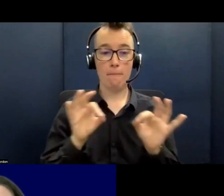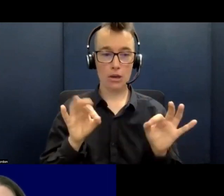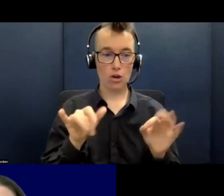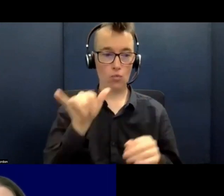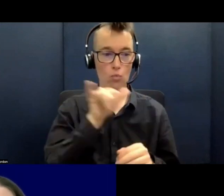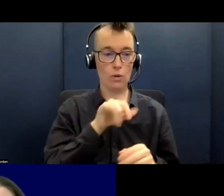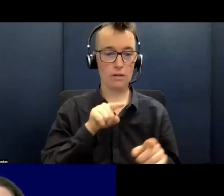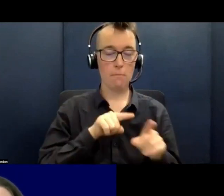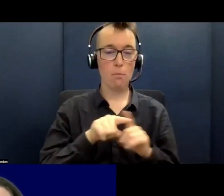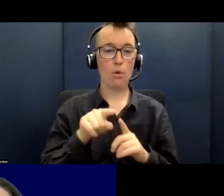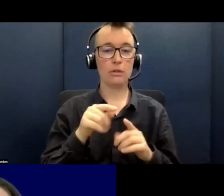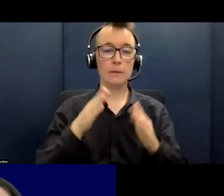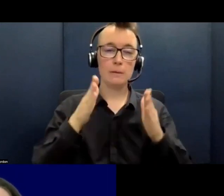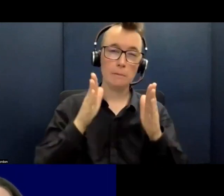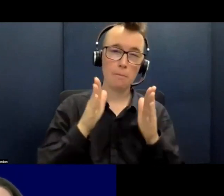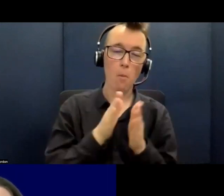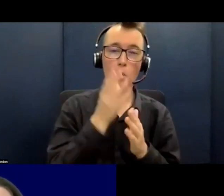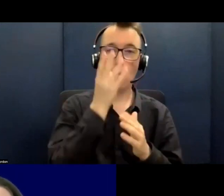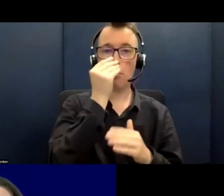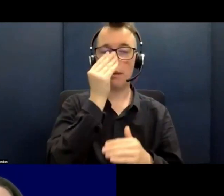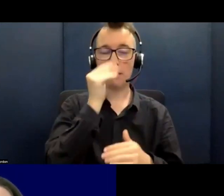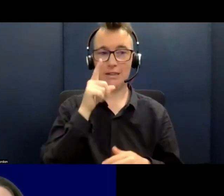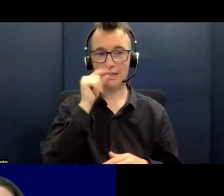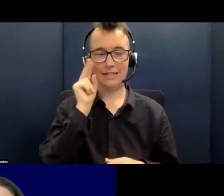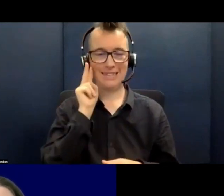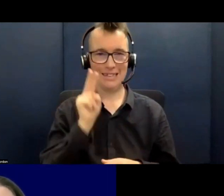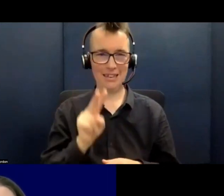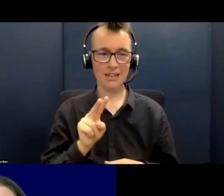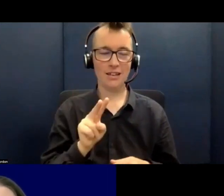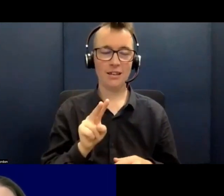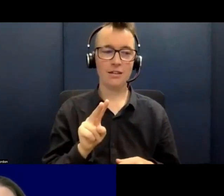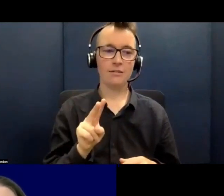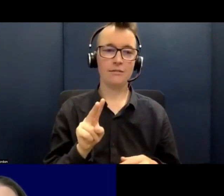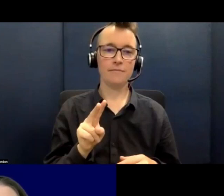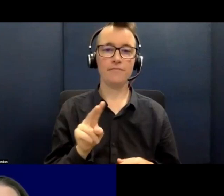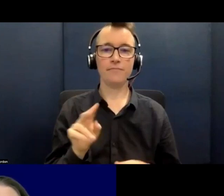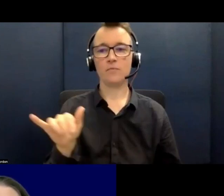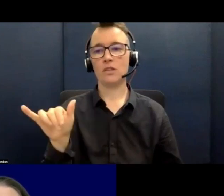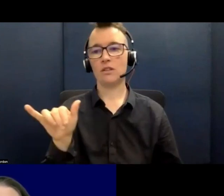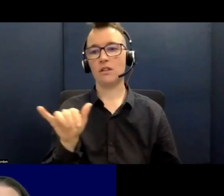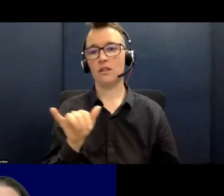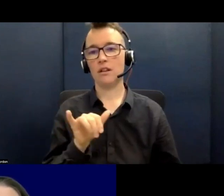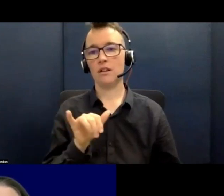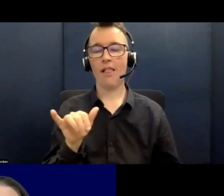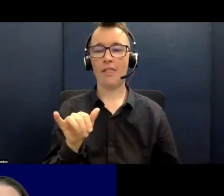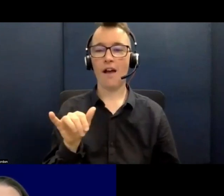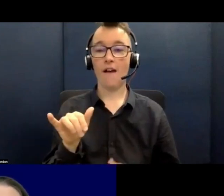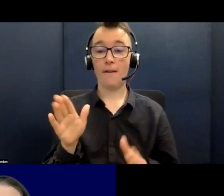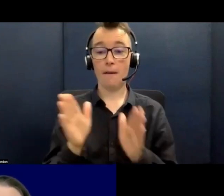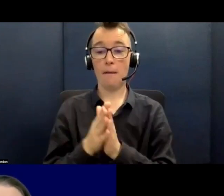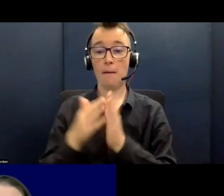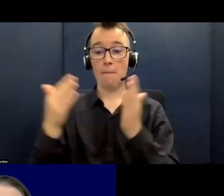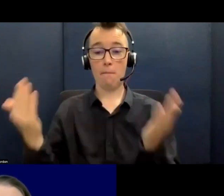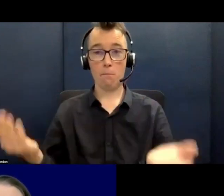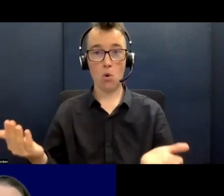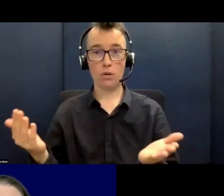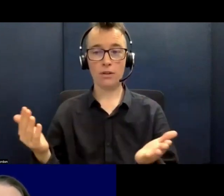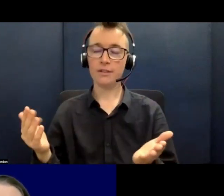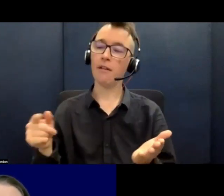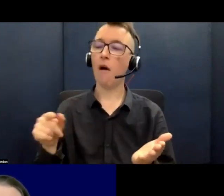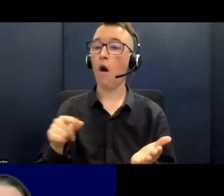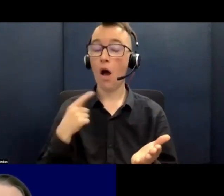will see. Whether or not that is, you know, a fairy in a picture book or a lego block.